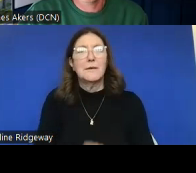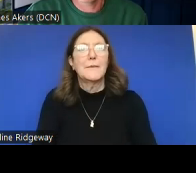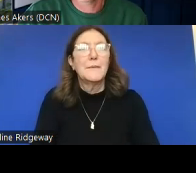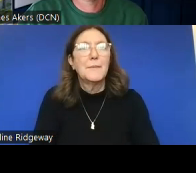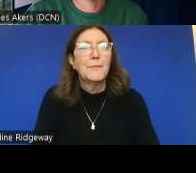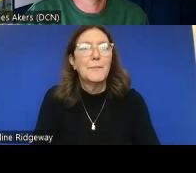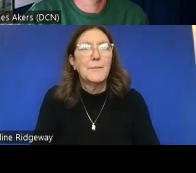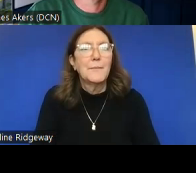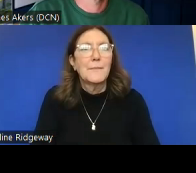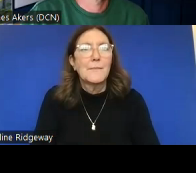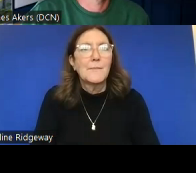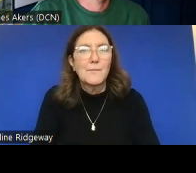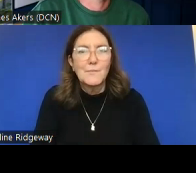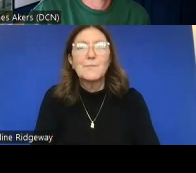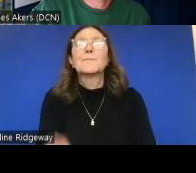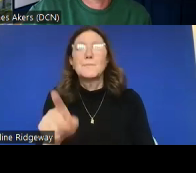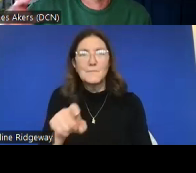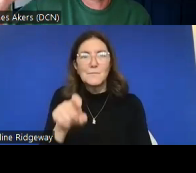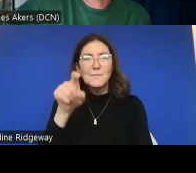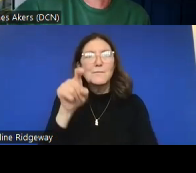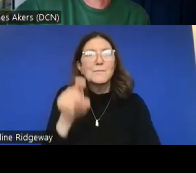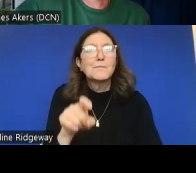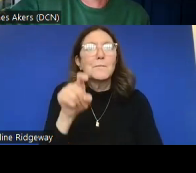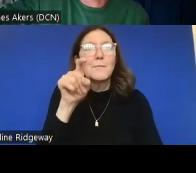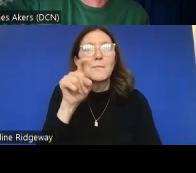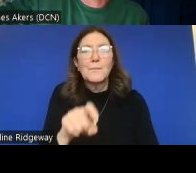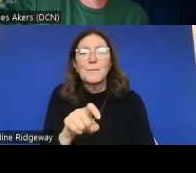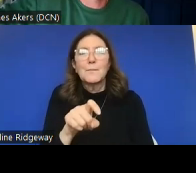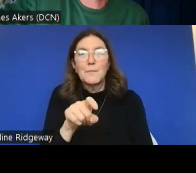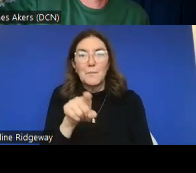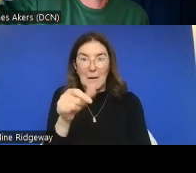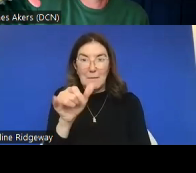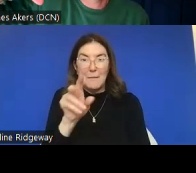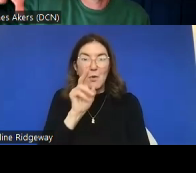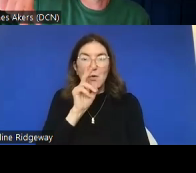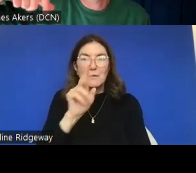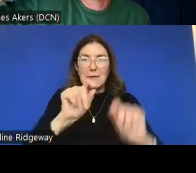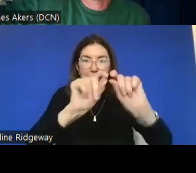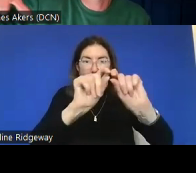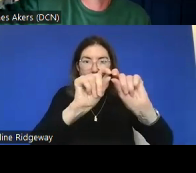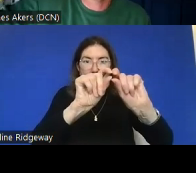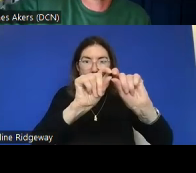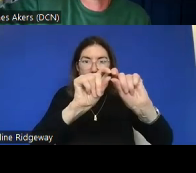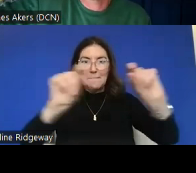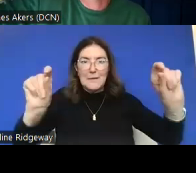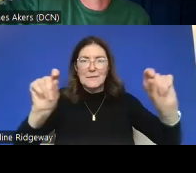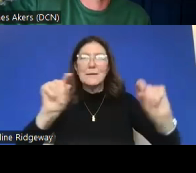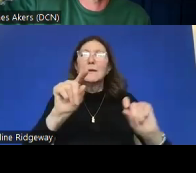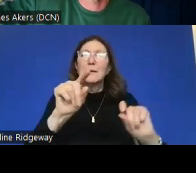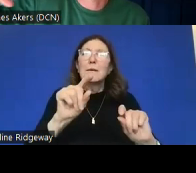If you log into your Google Analytics 4 account, you might see this message. Google are adding a few different banners of messaging